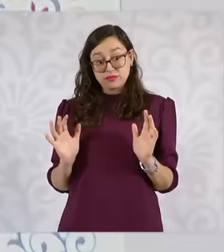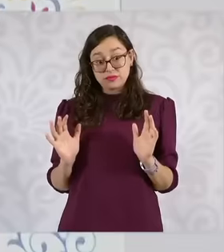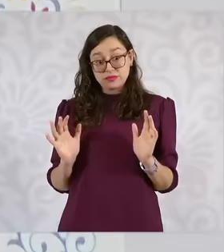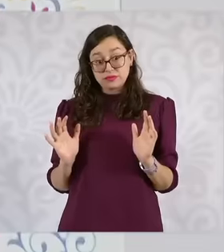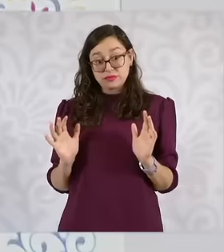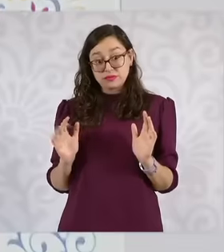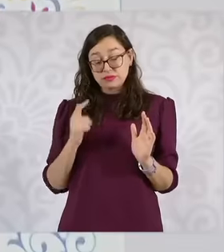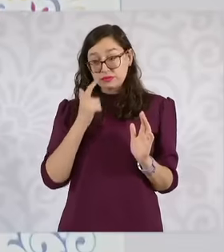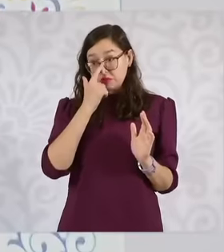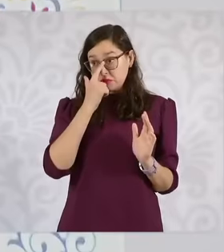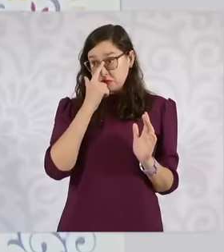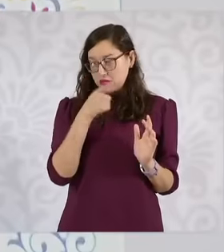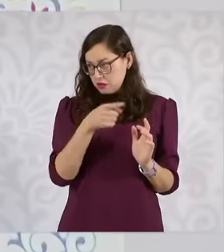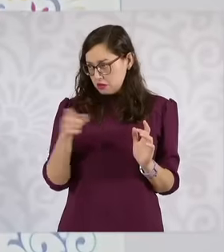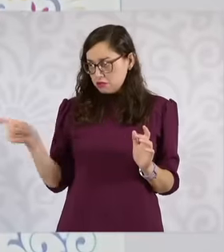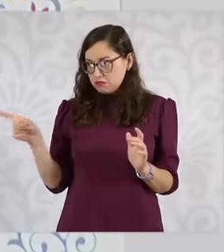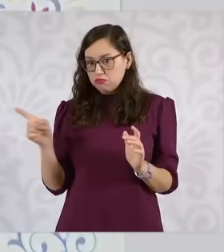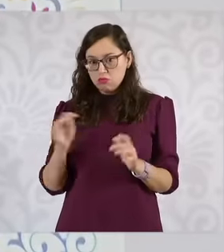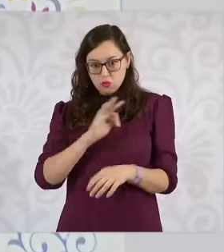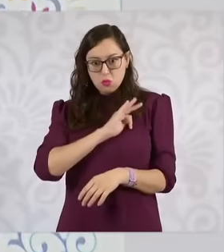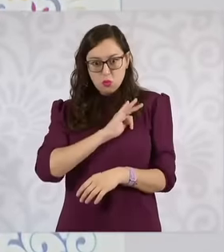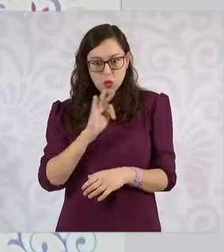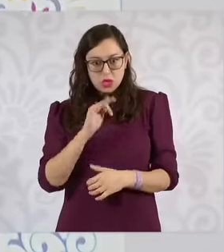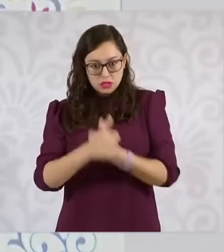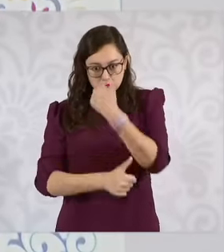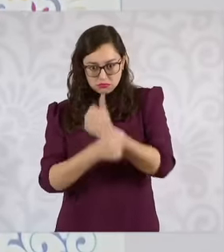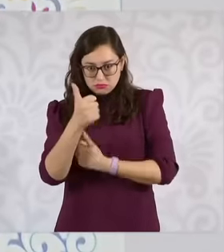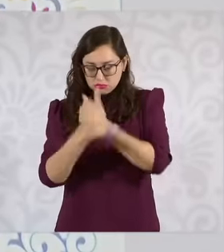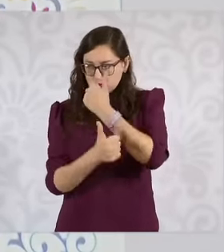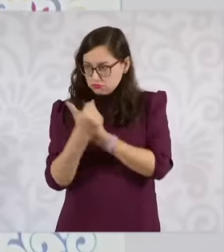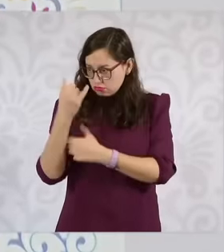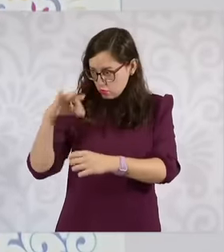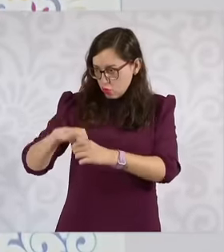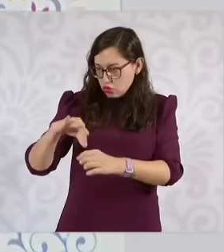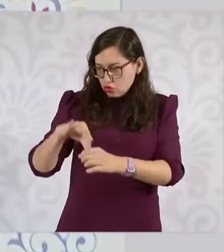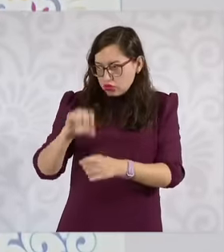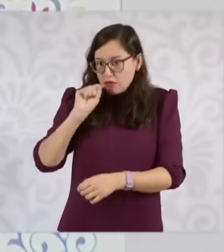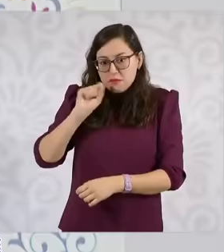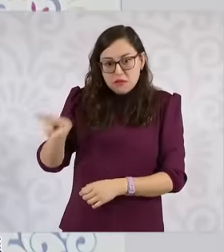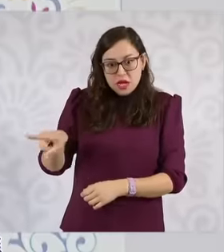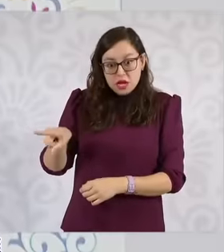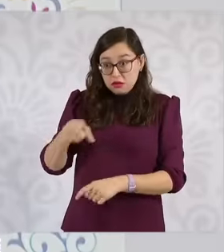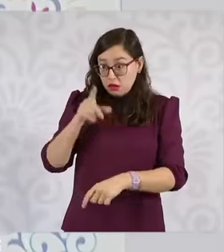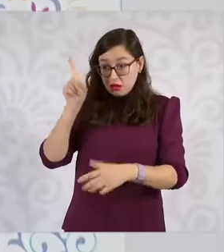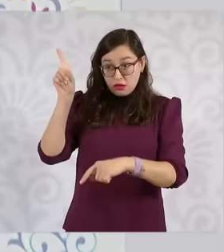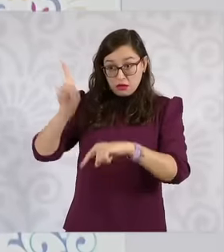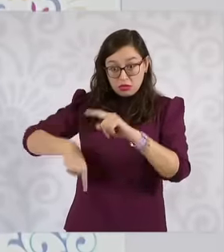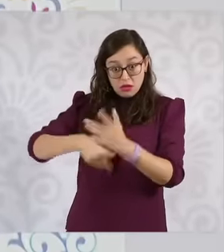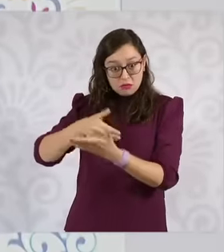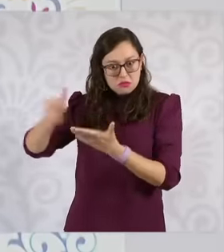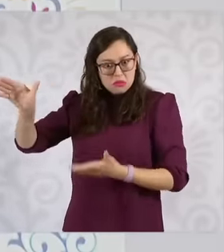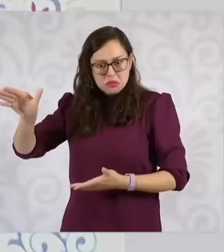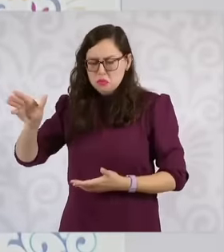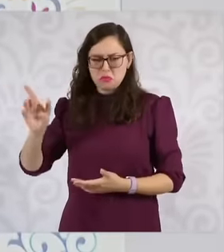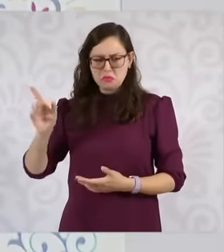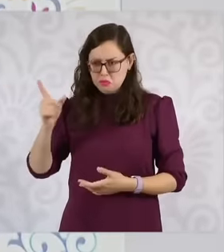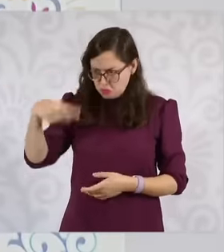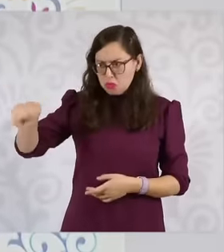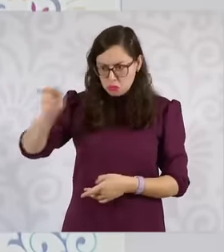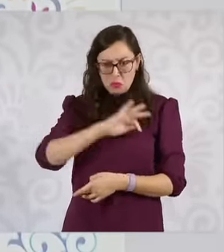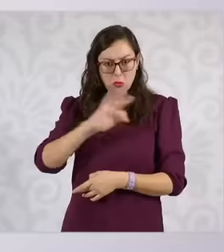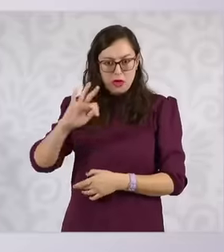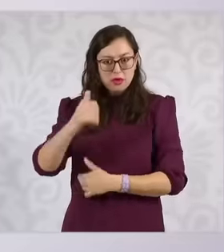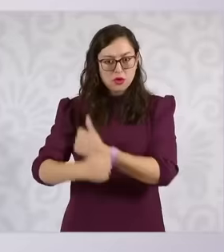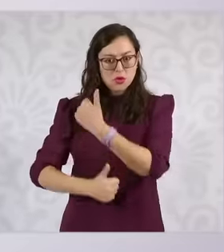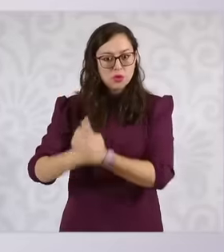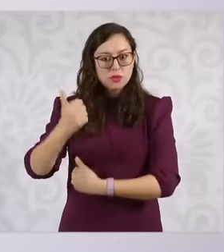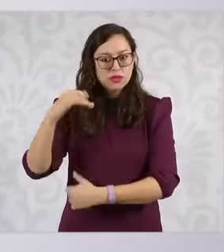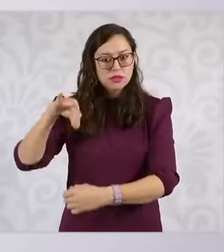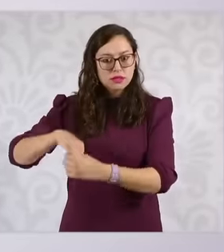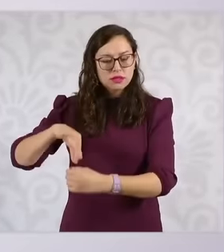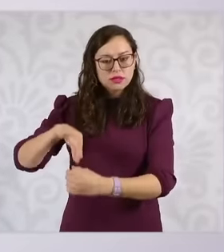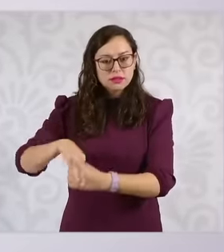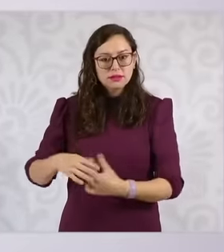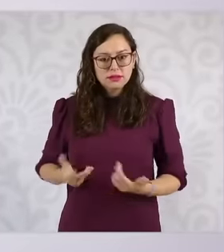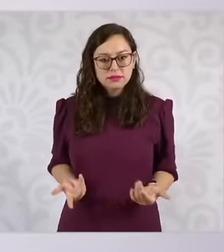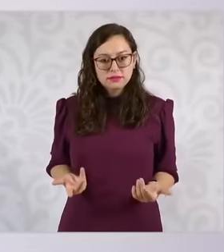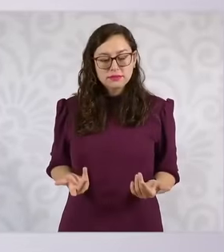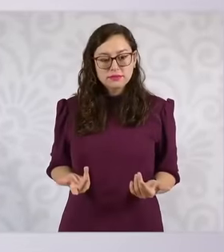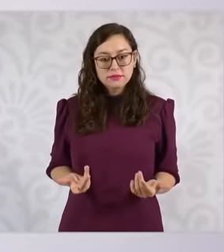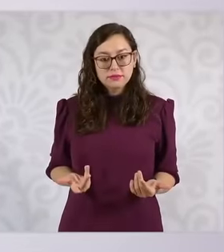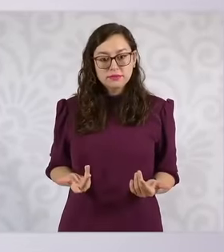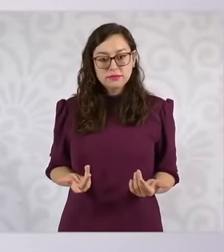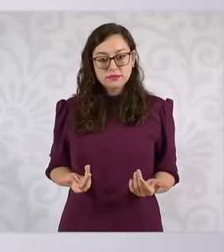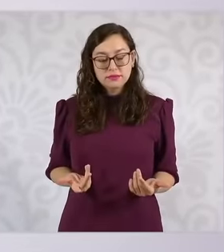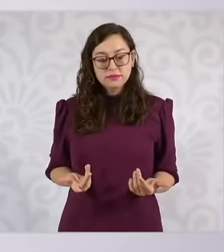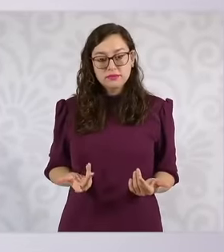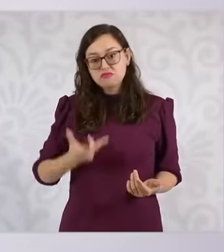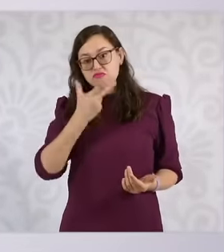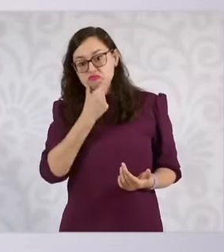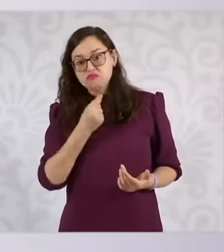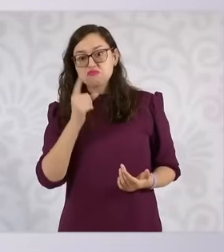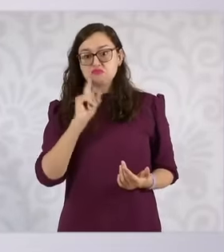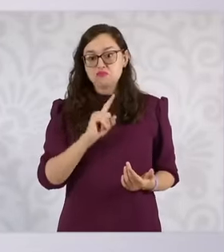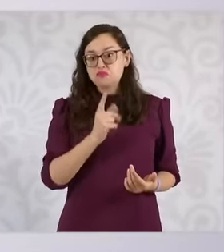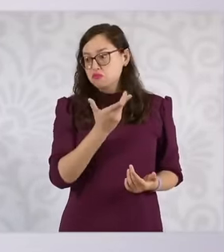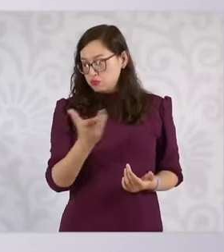run to be elected they can run they can run